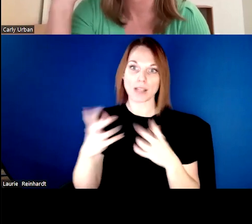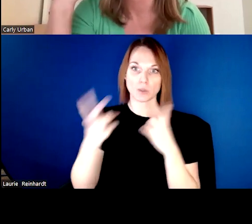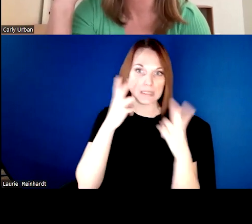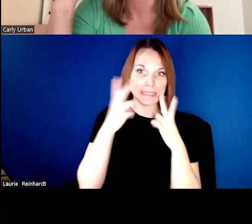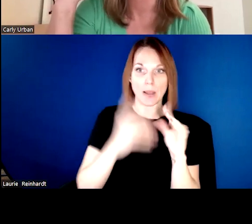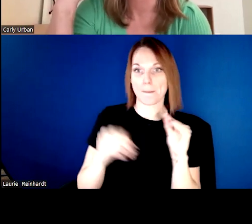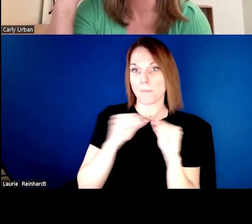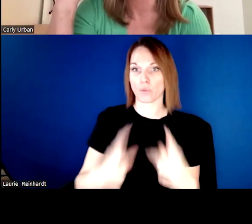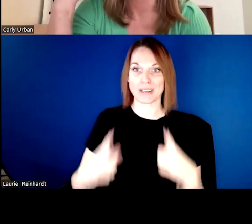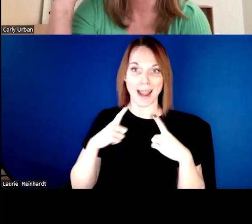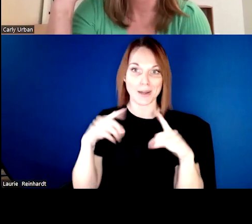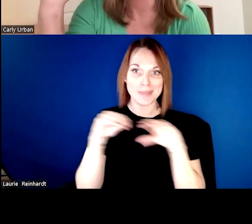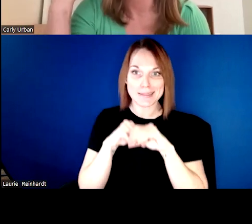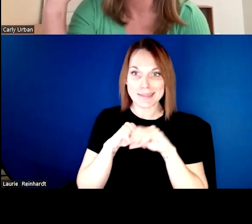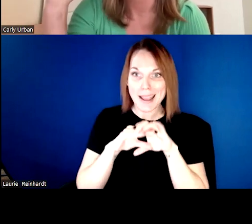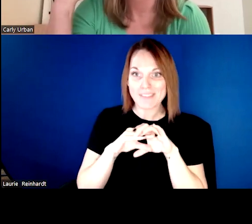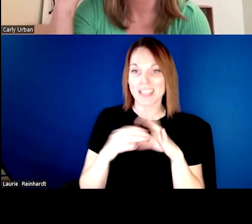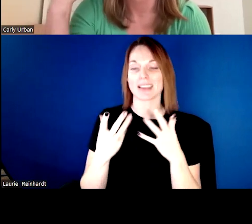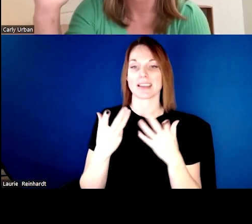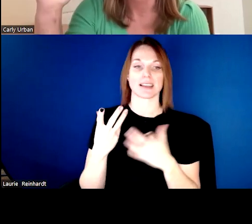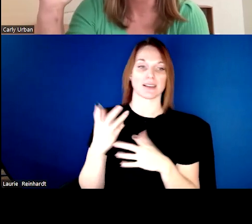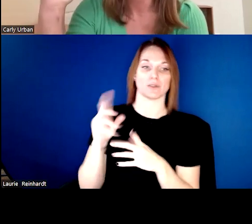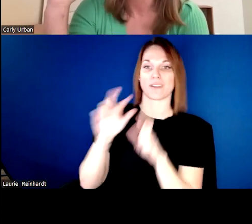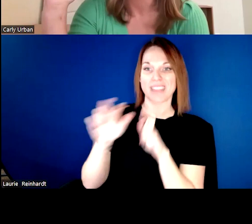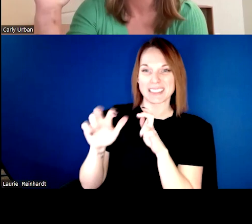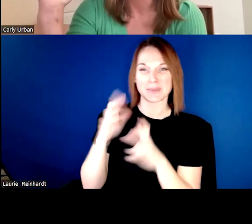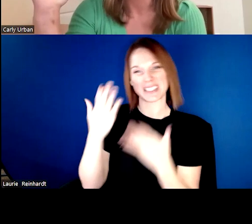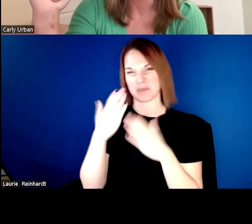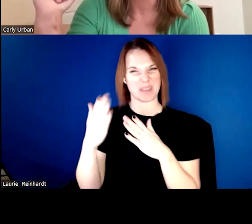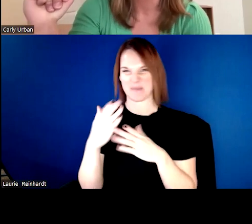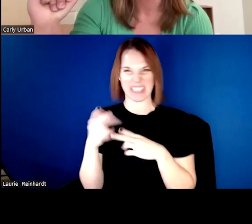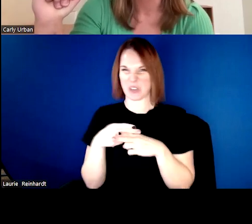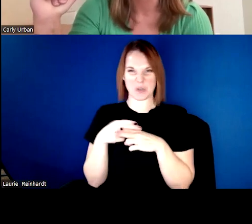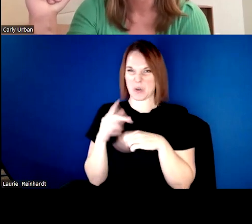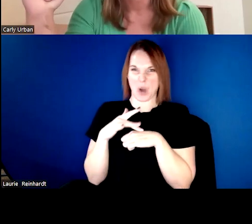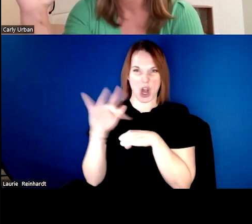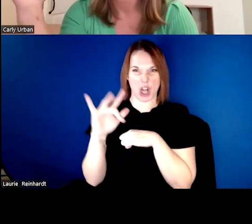it probably isn't the lever; it's probably too early to talk about it in high school.